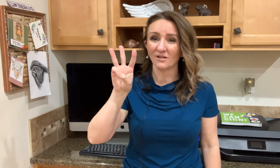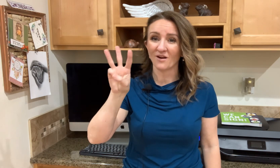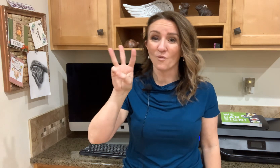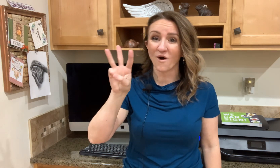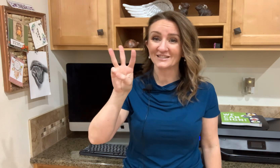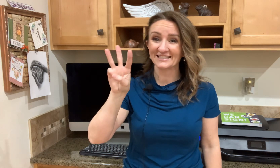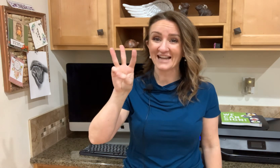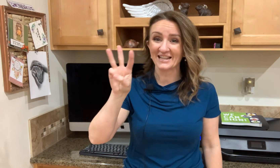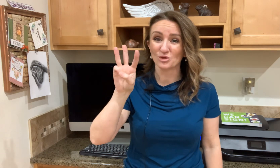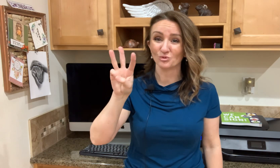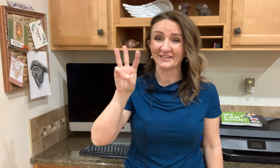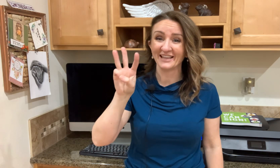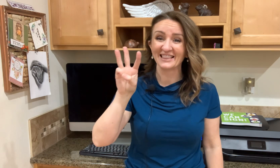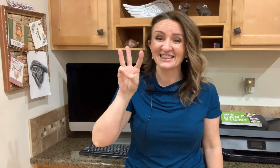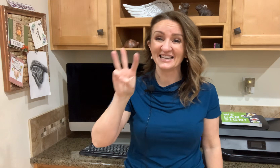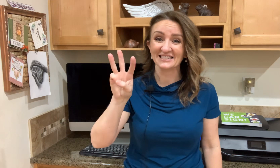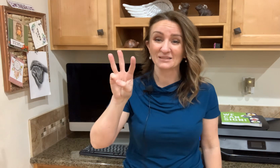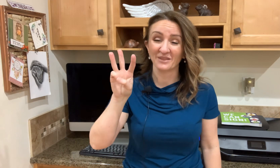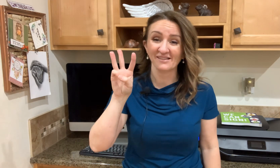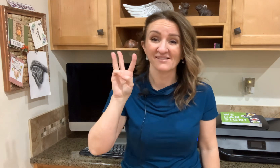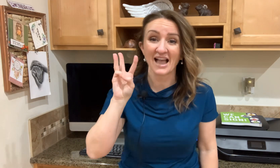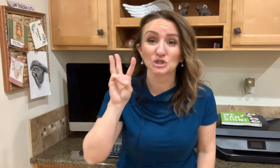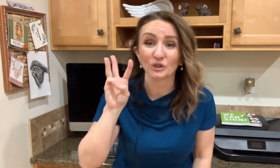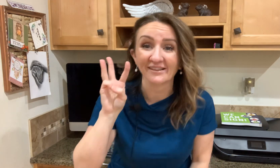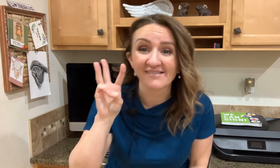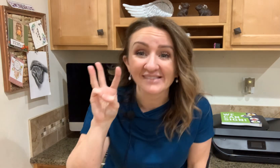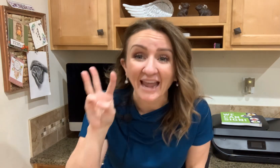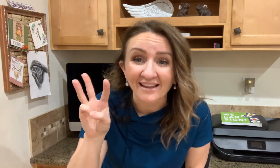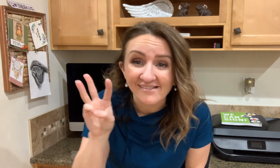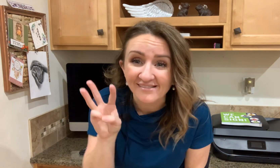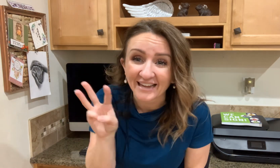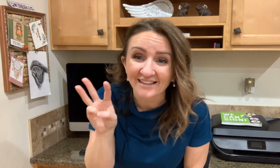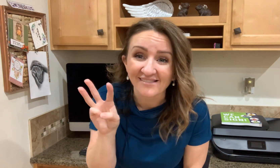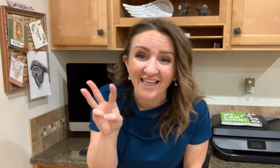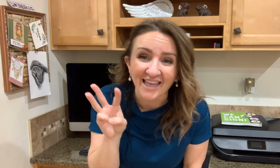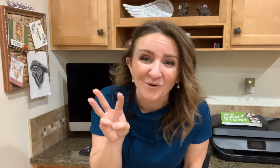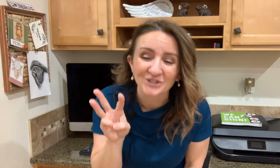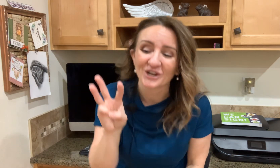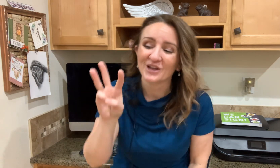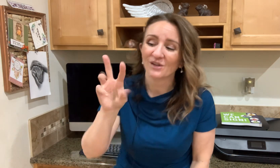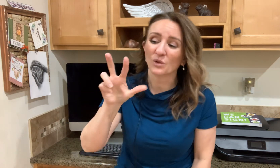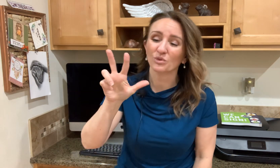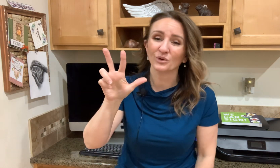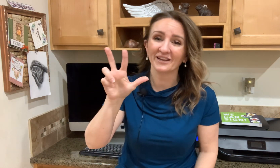they want to sign 3 like this, but this is actually a 6 in sign language. So 3 is